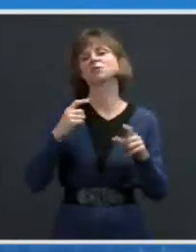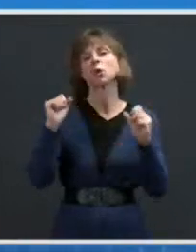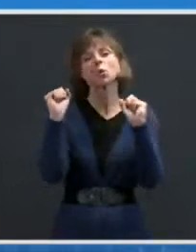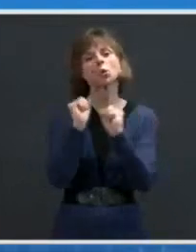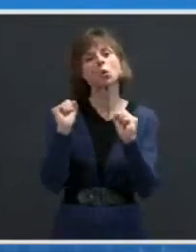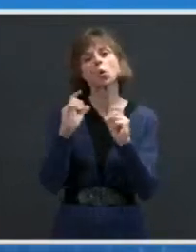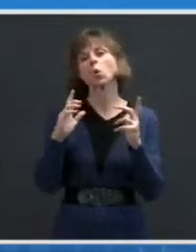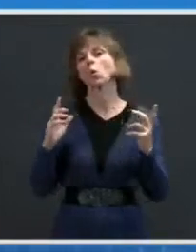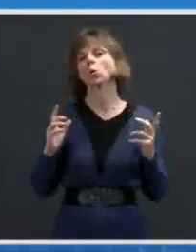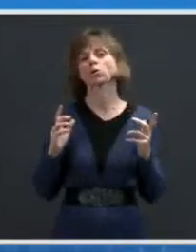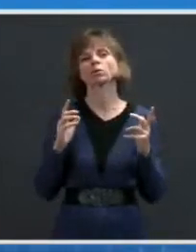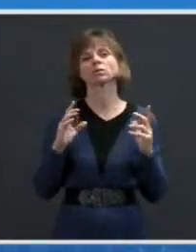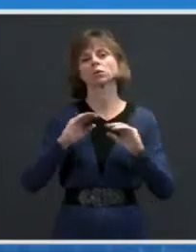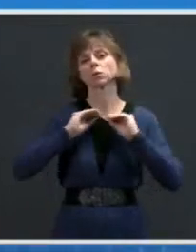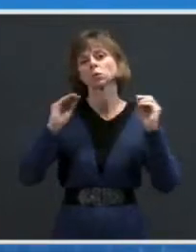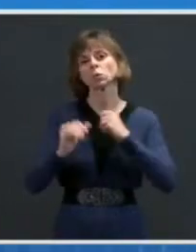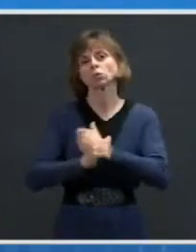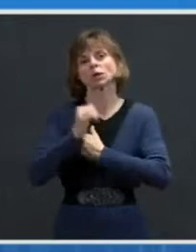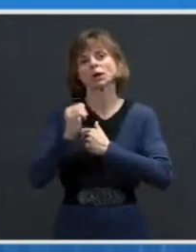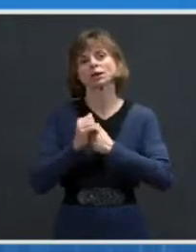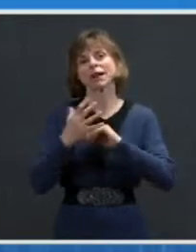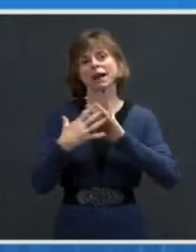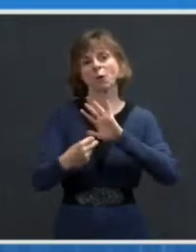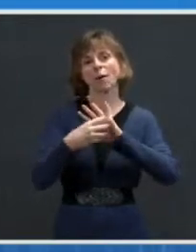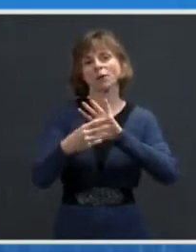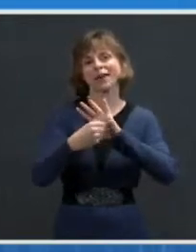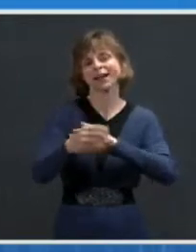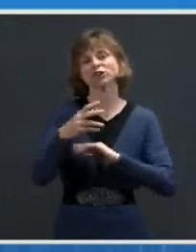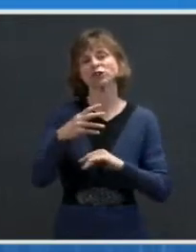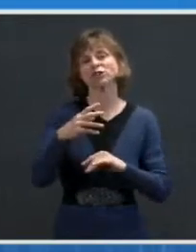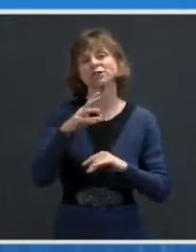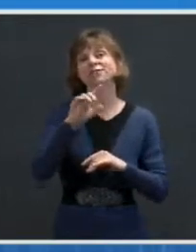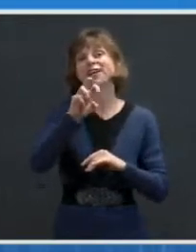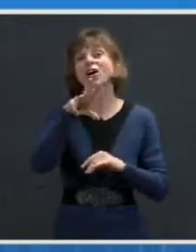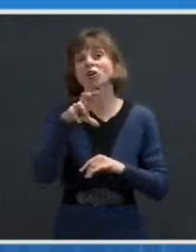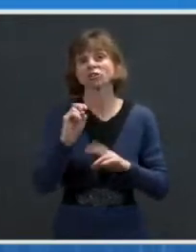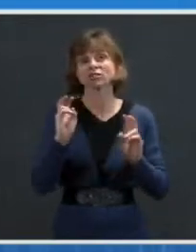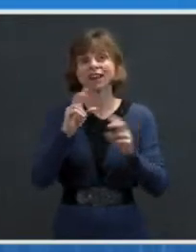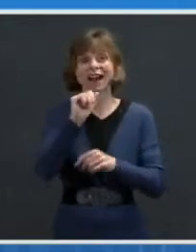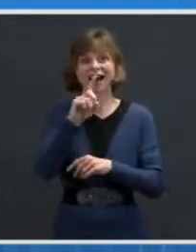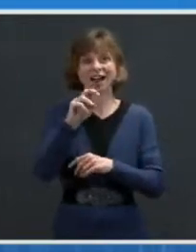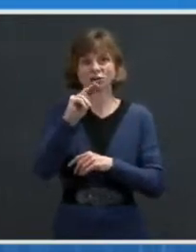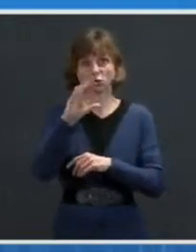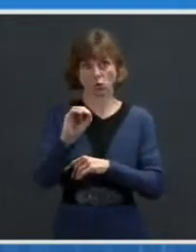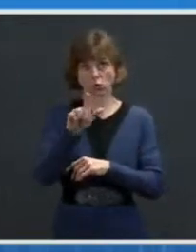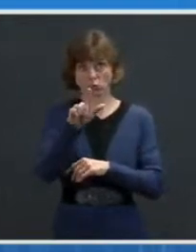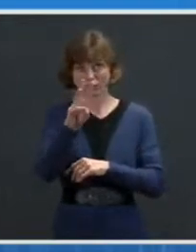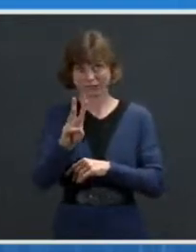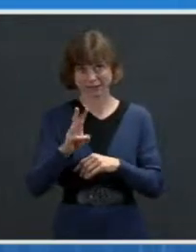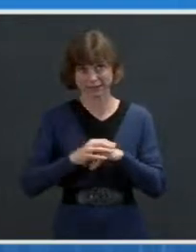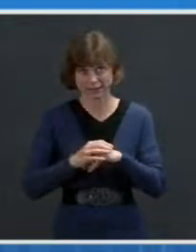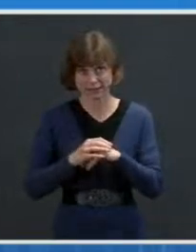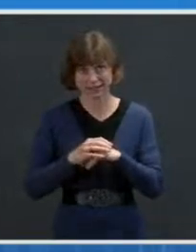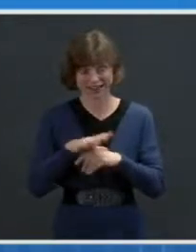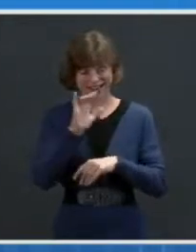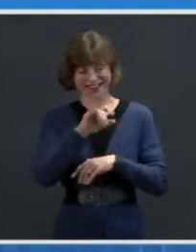19 APPROACHES TO TAKE A COMMON